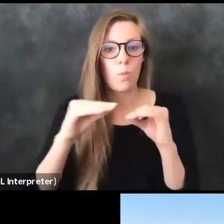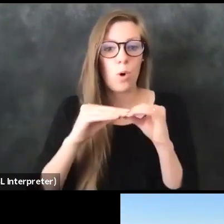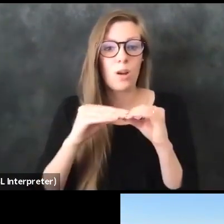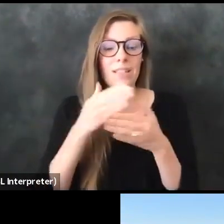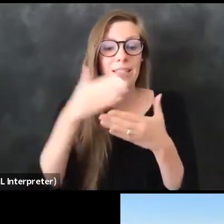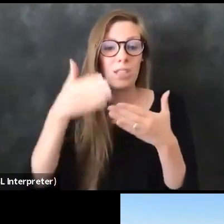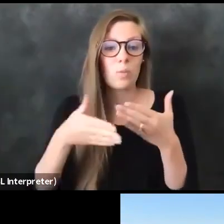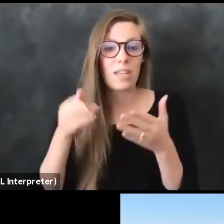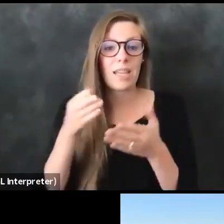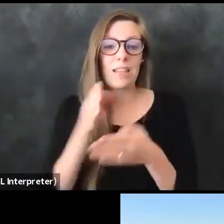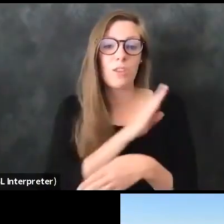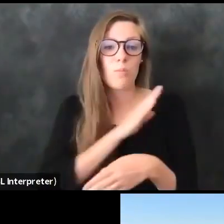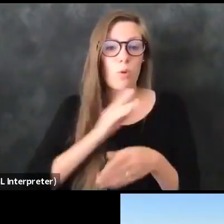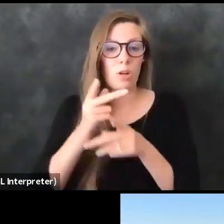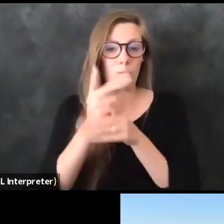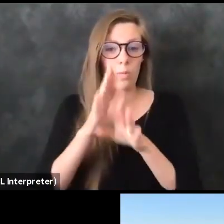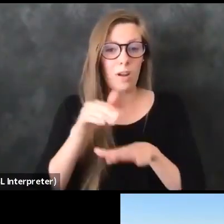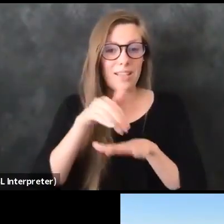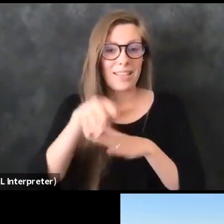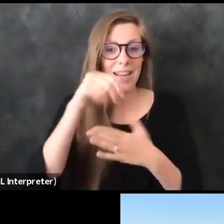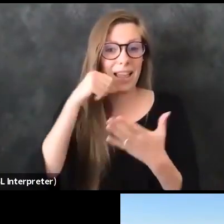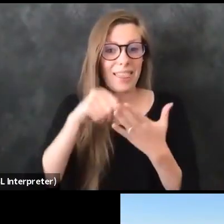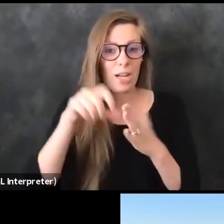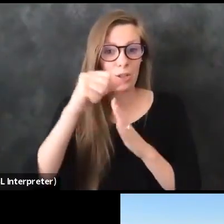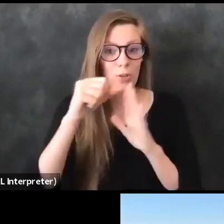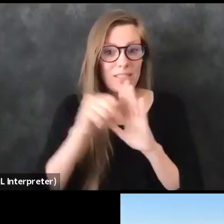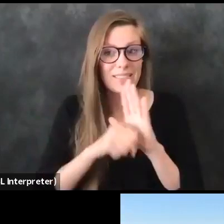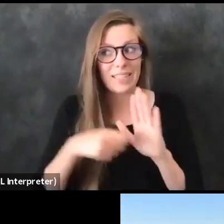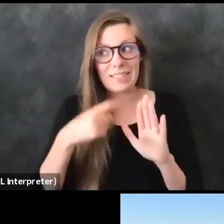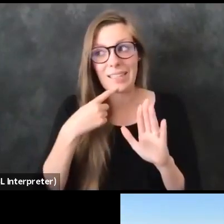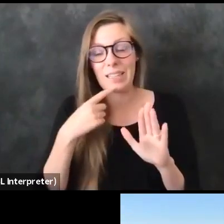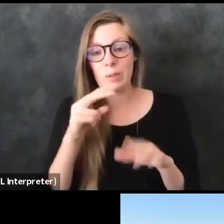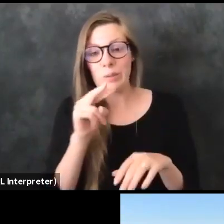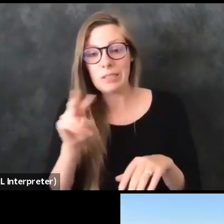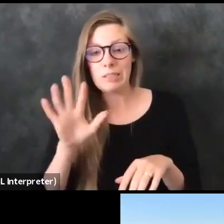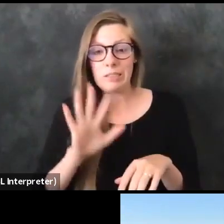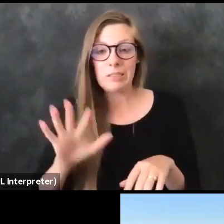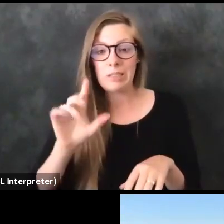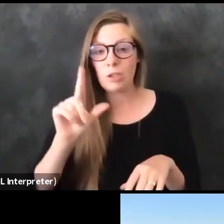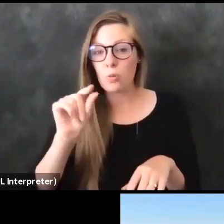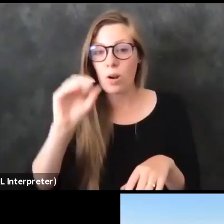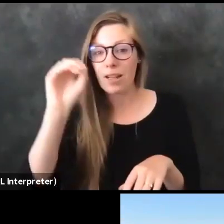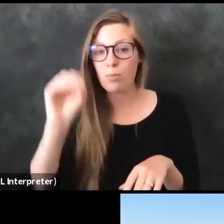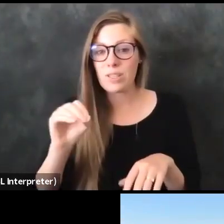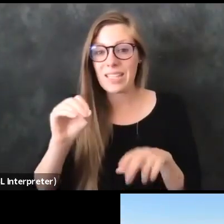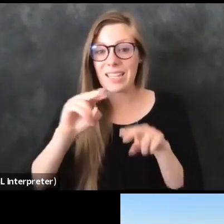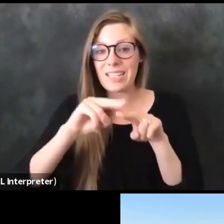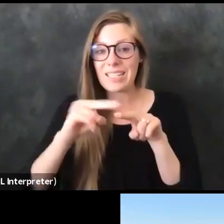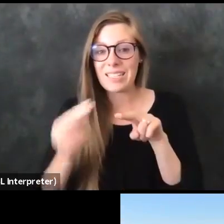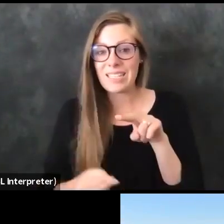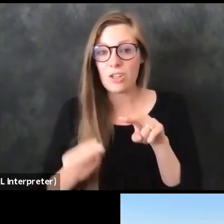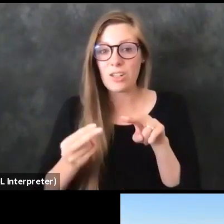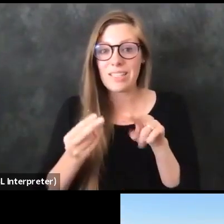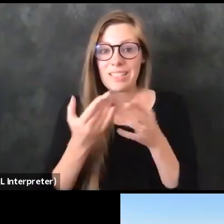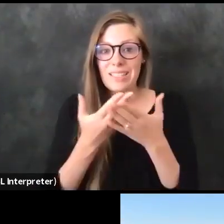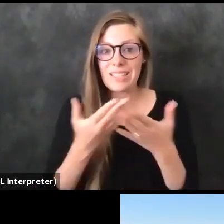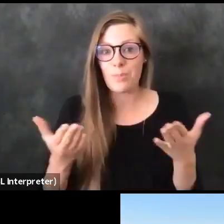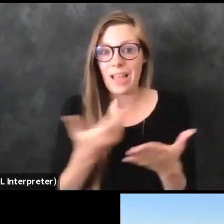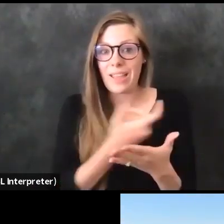sent a letter to the state pointing out how we are looking at a potential 20 percent decrease in supply over the next few weeks and the challenges that this